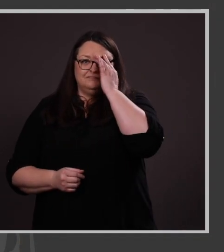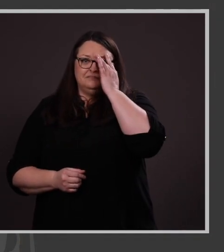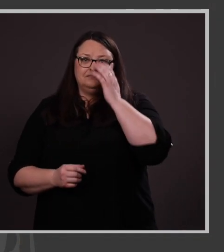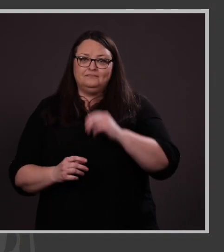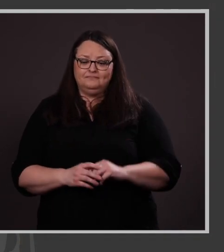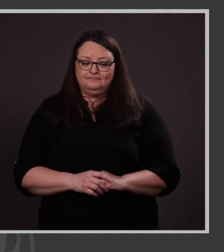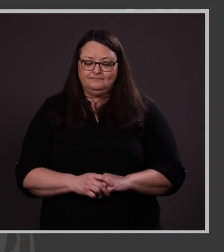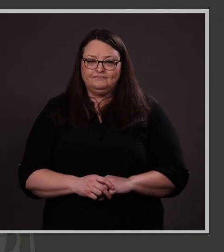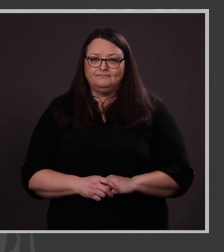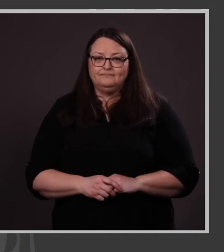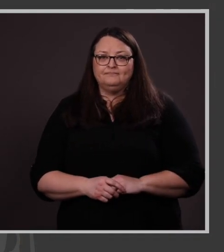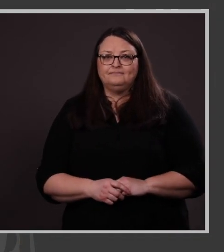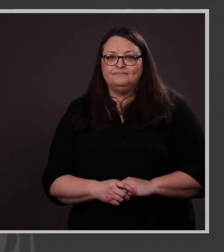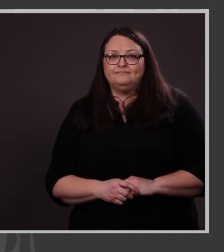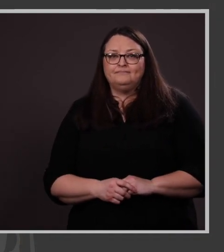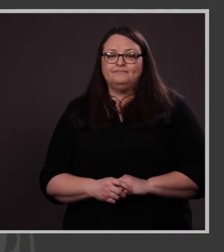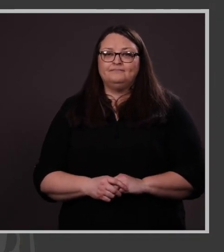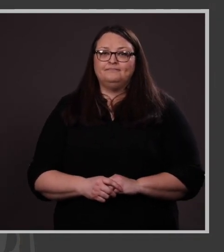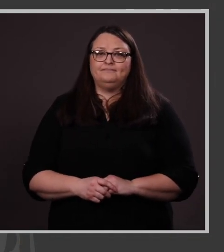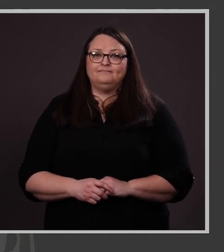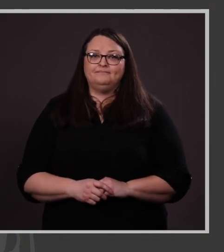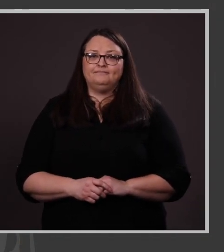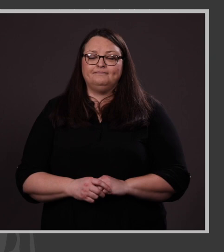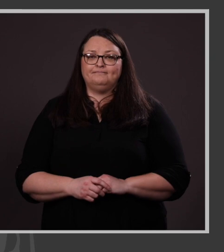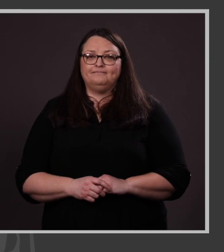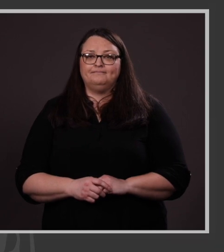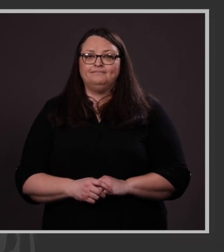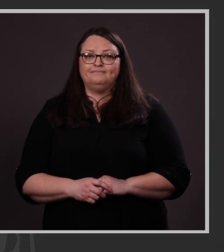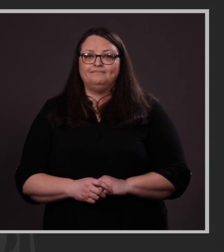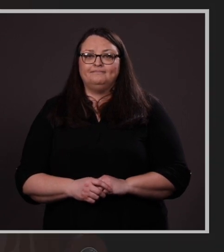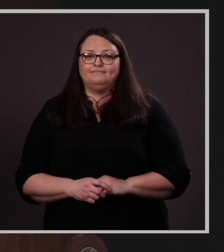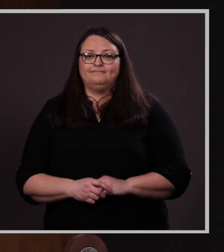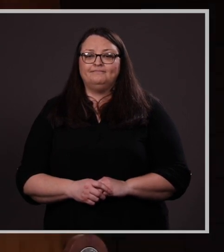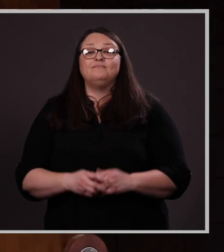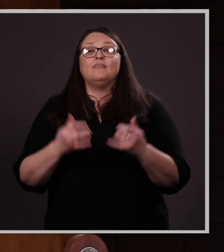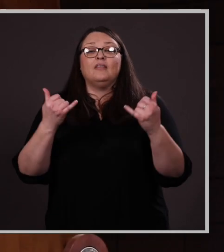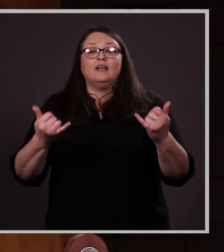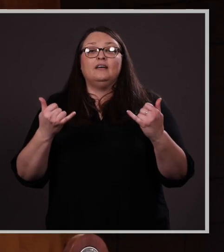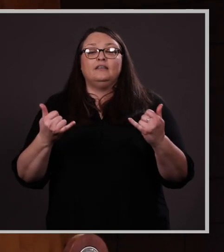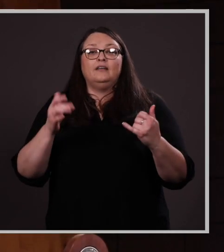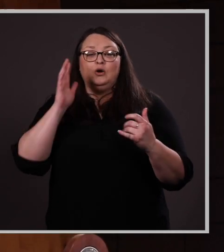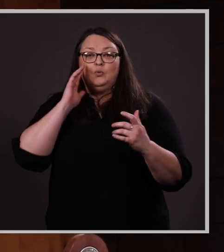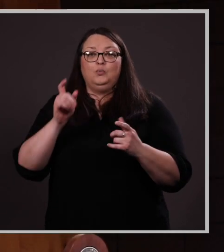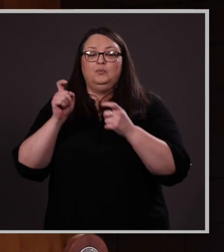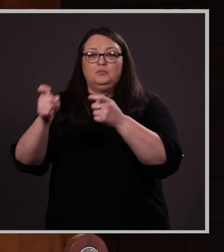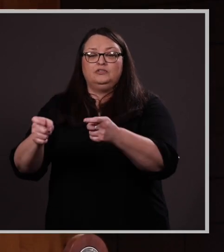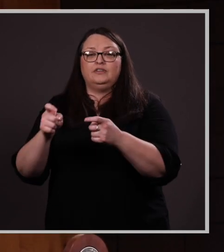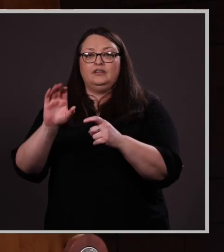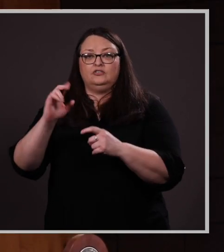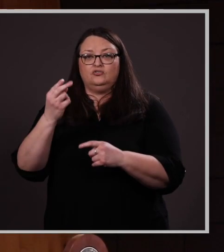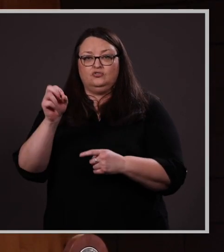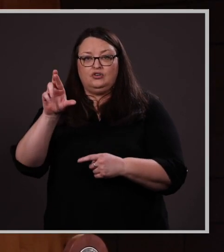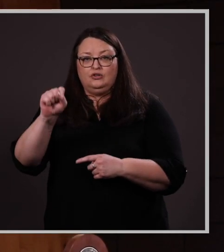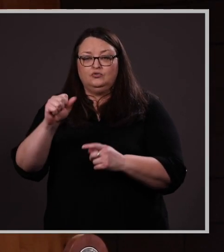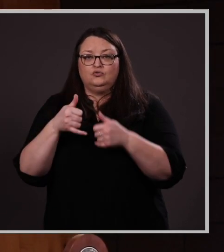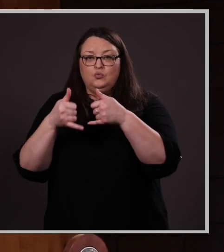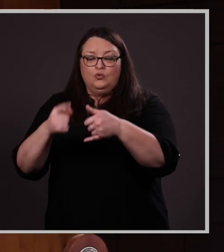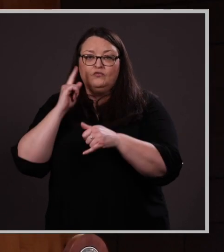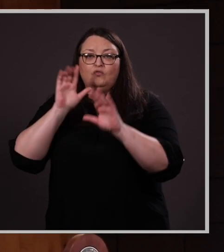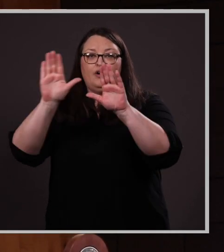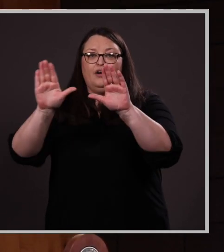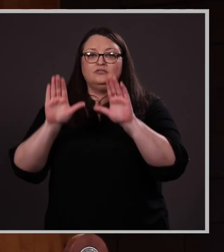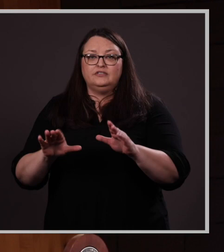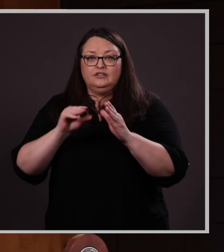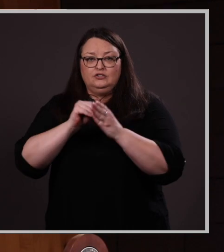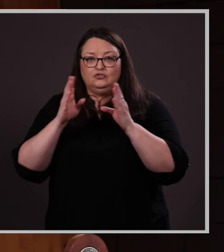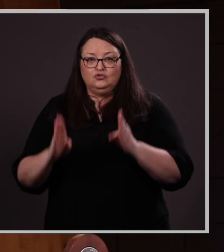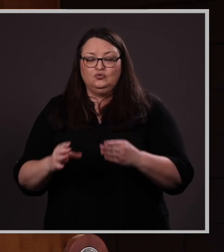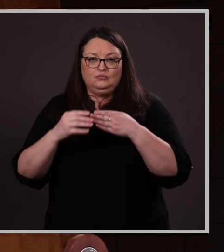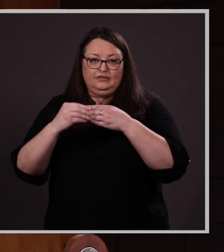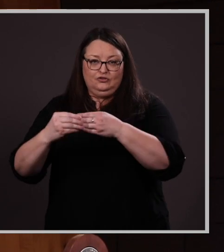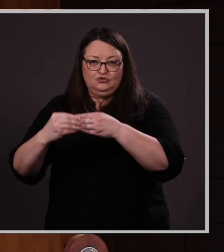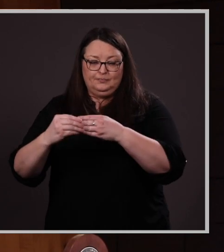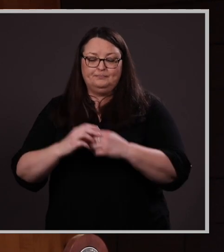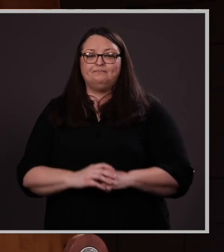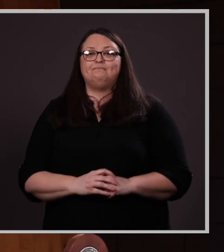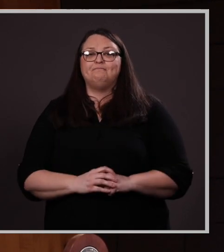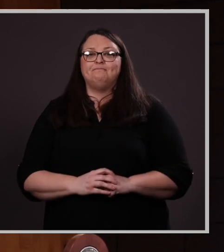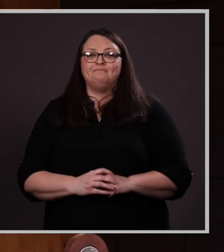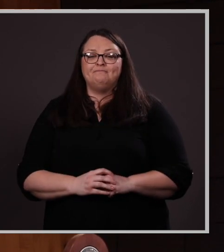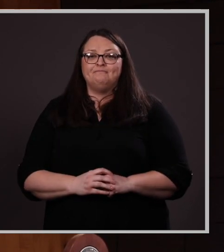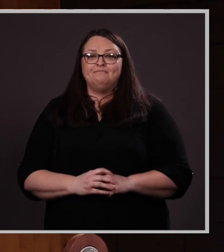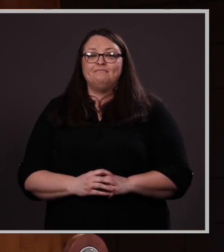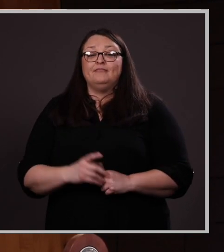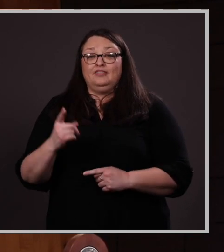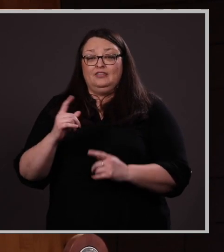We will now present the Chancellor’s Award for Outstanding Student Leadership. This award